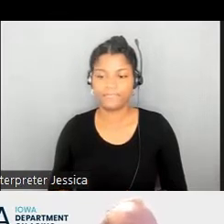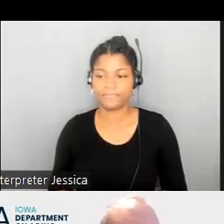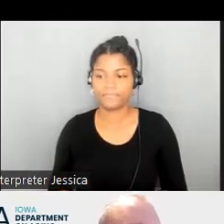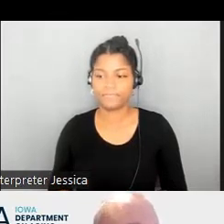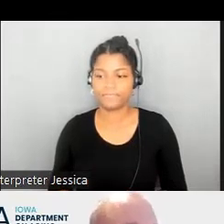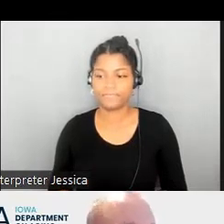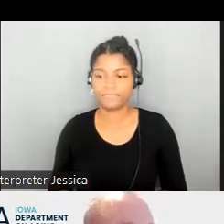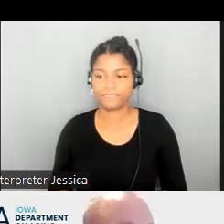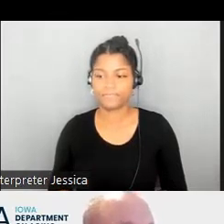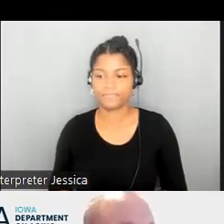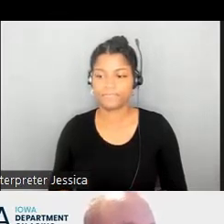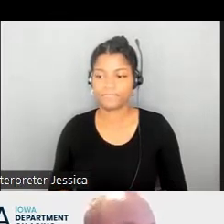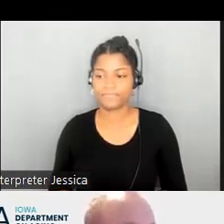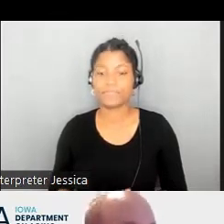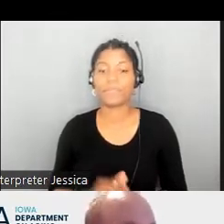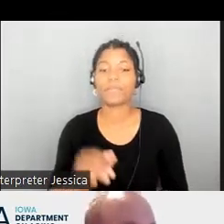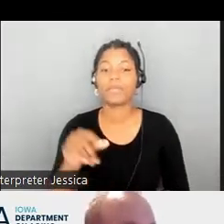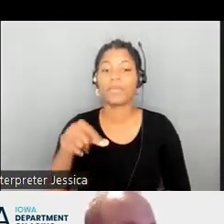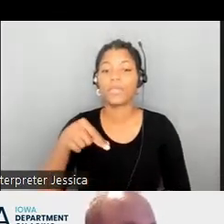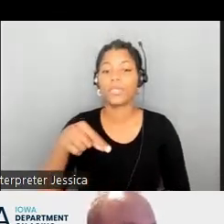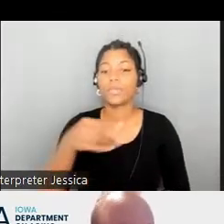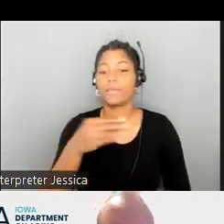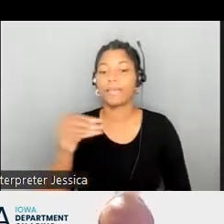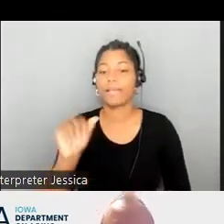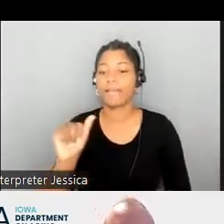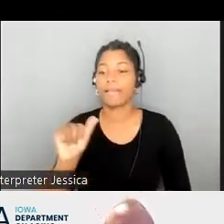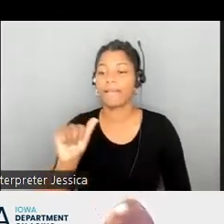I saw a question come by that said how are AAAs funded.